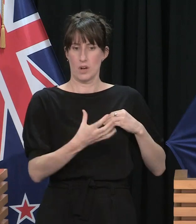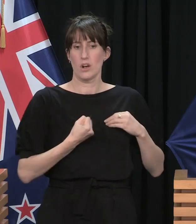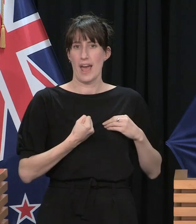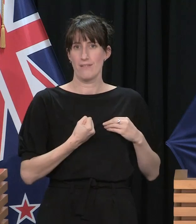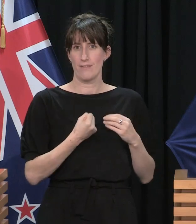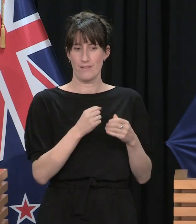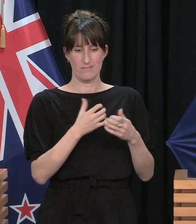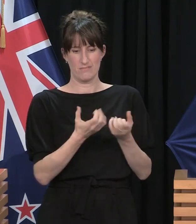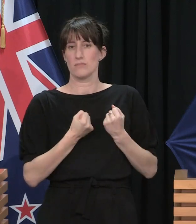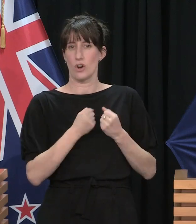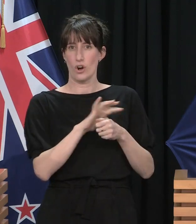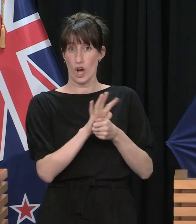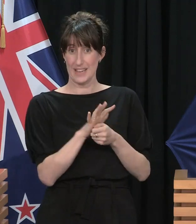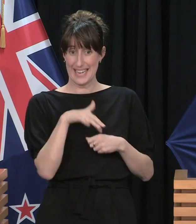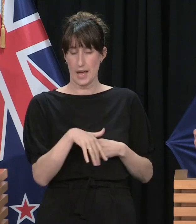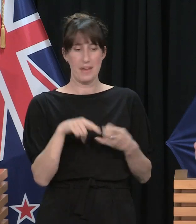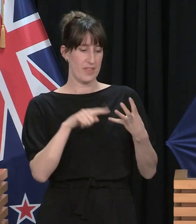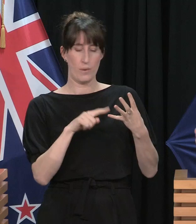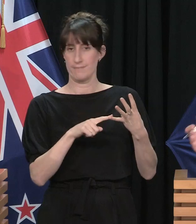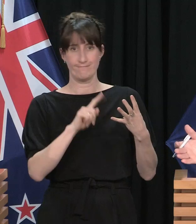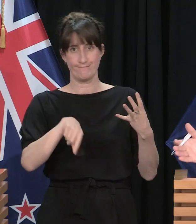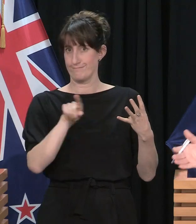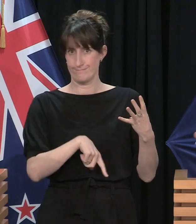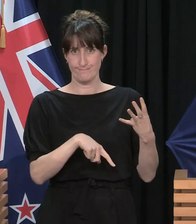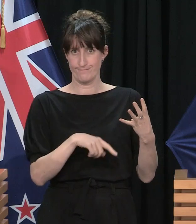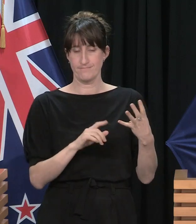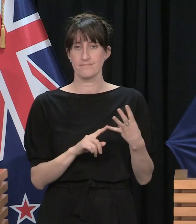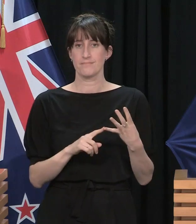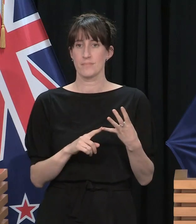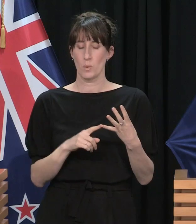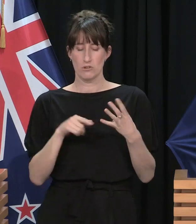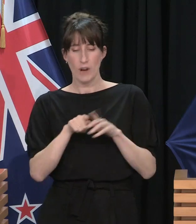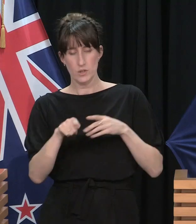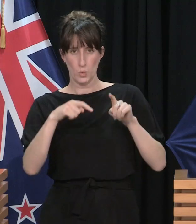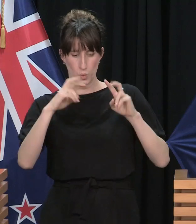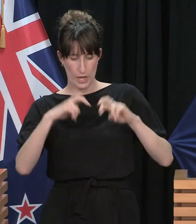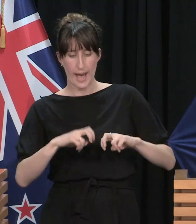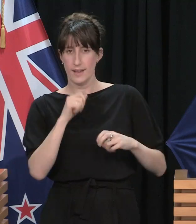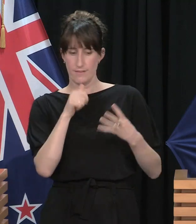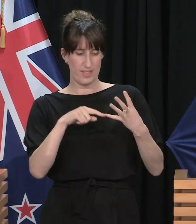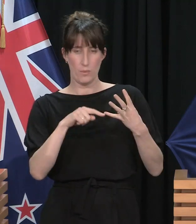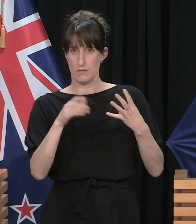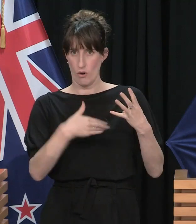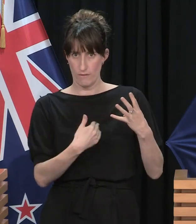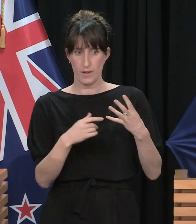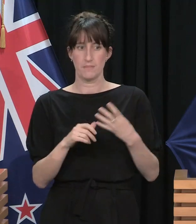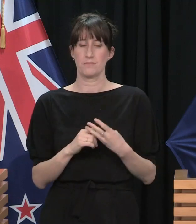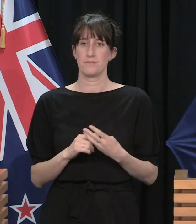one we are working to rule out. So we've done the close contact tracing of passengers